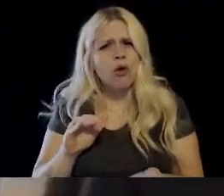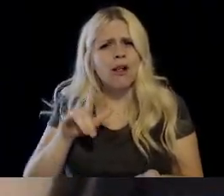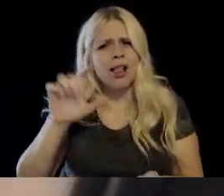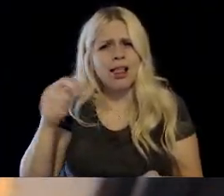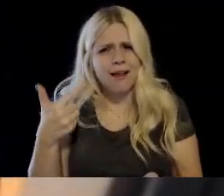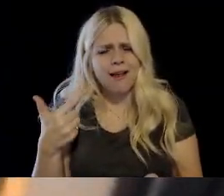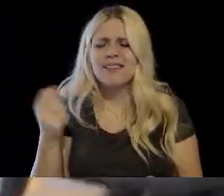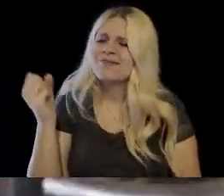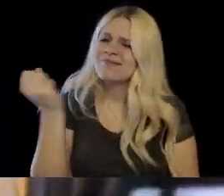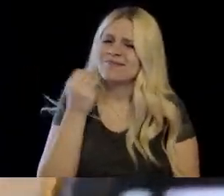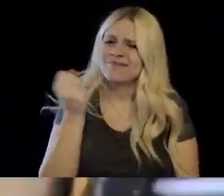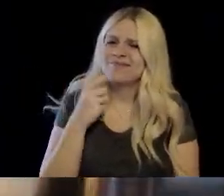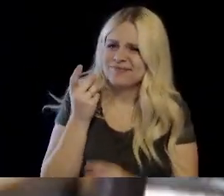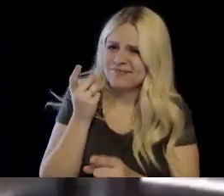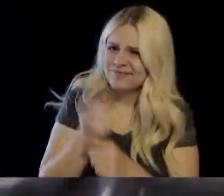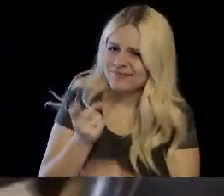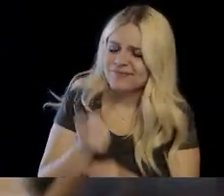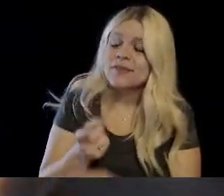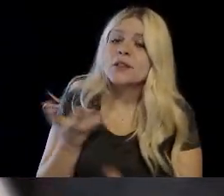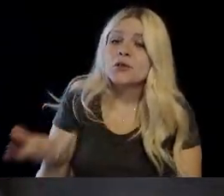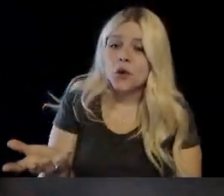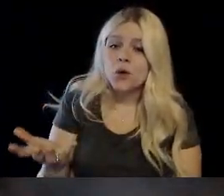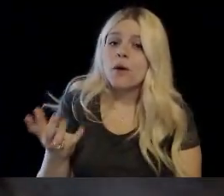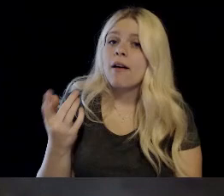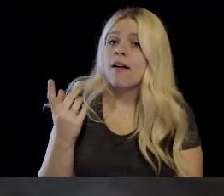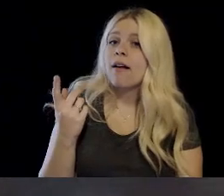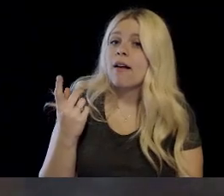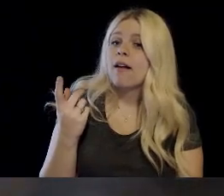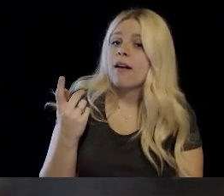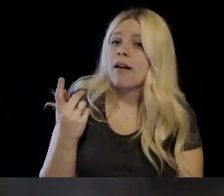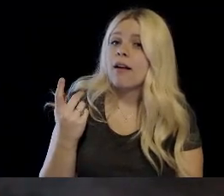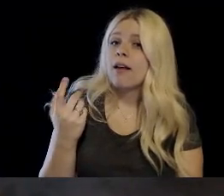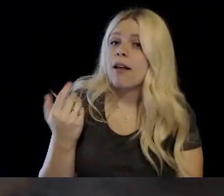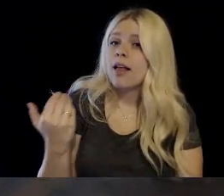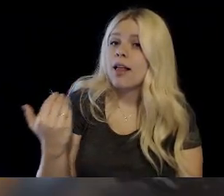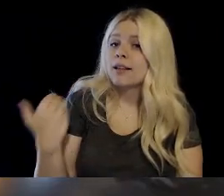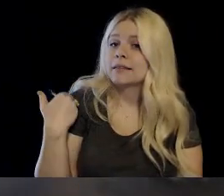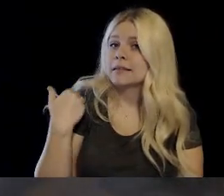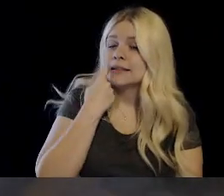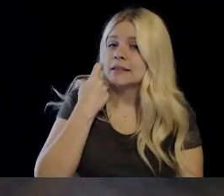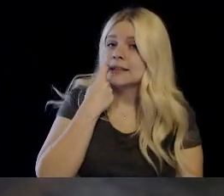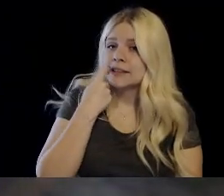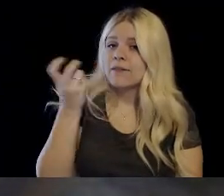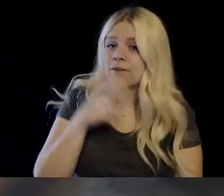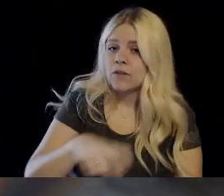Joanne: Right. And so, um, remember from our last field trip with grizzlies, we talked about how she injured her growth plate, as a young bear. So, her one leg grew a little